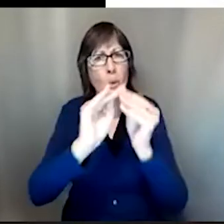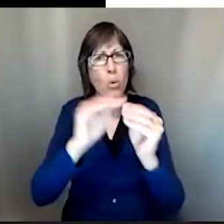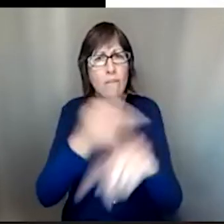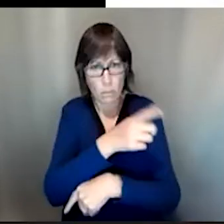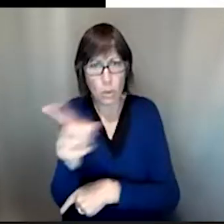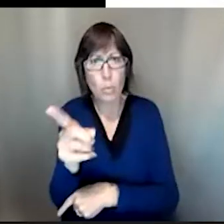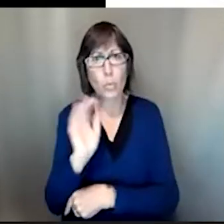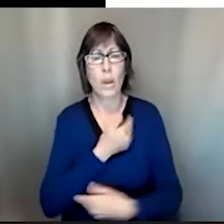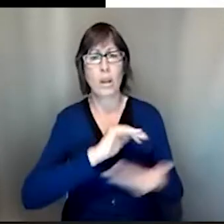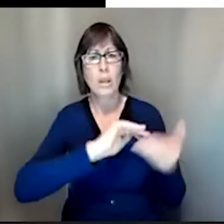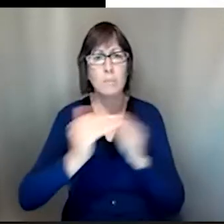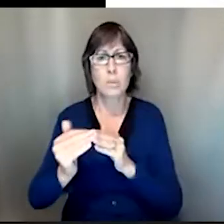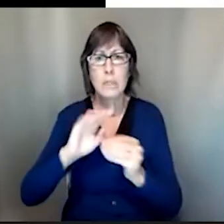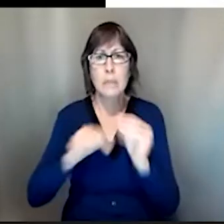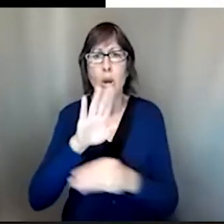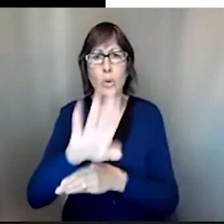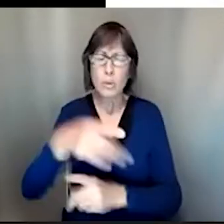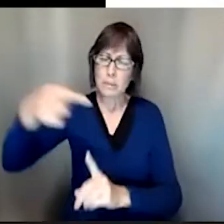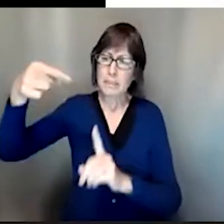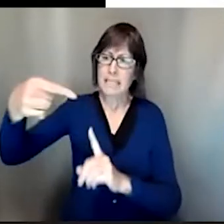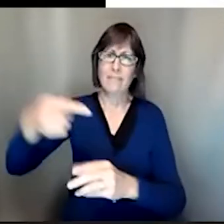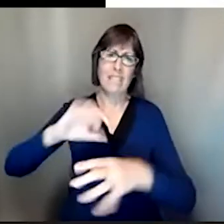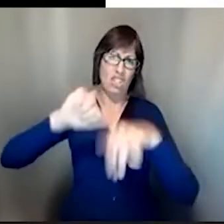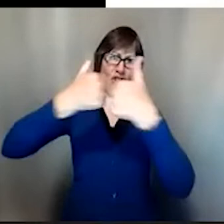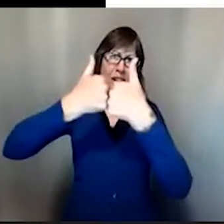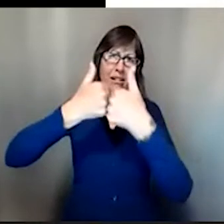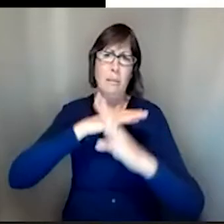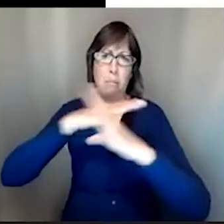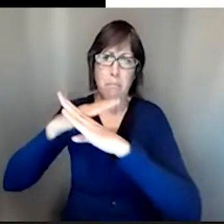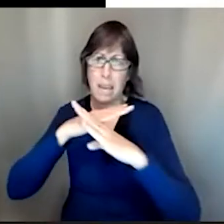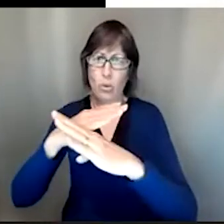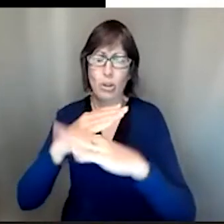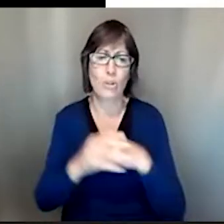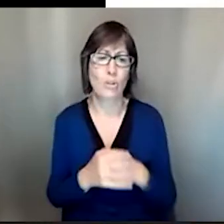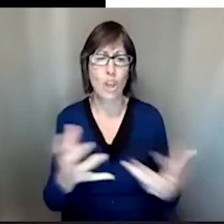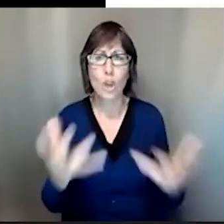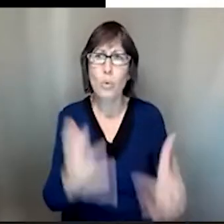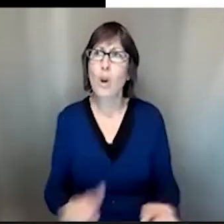specific challenges and barriers that exist, creating more entry points for access, and